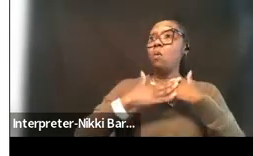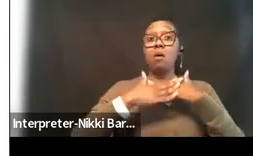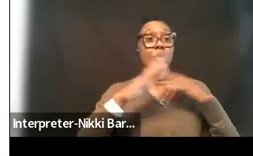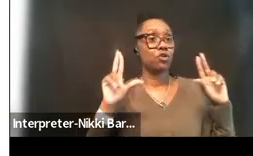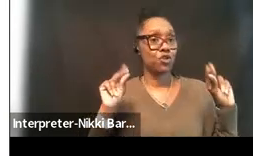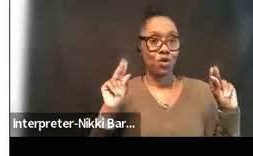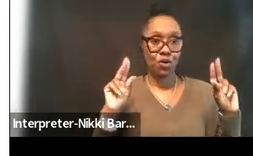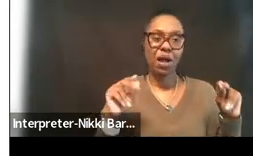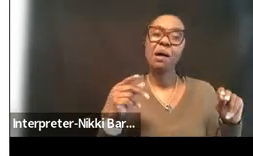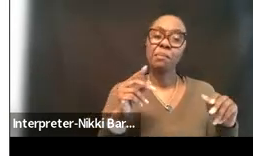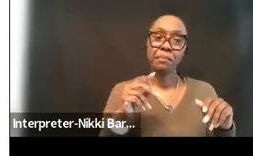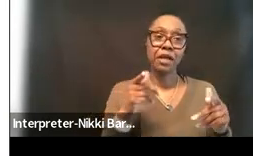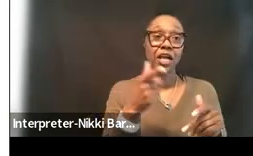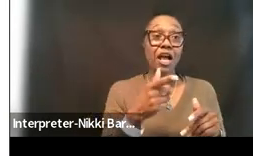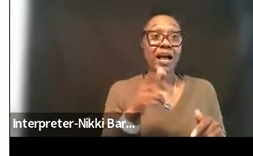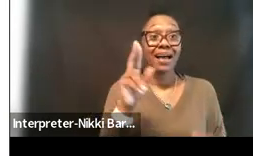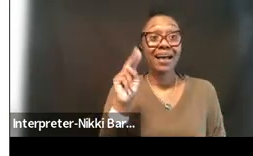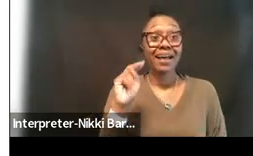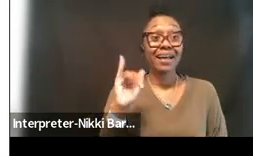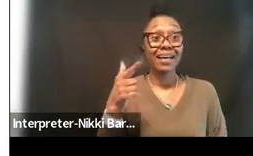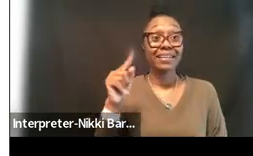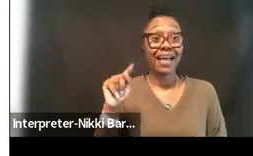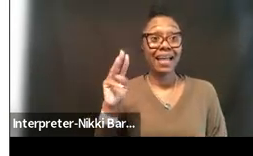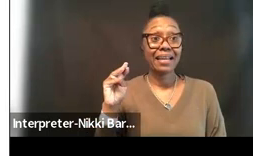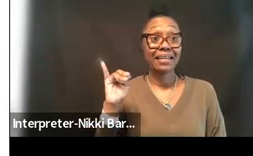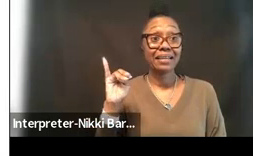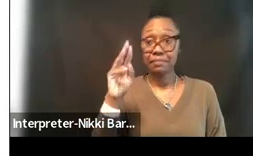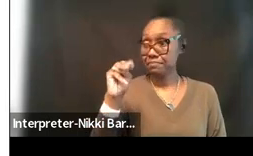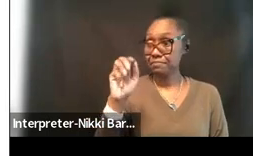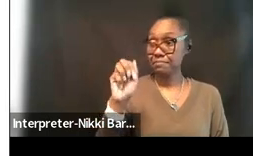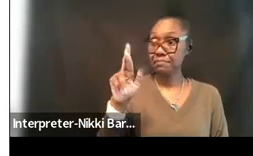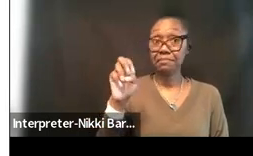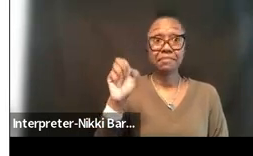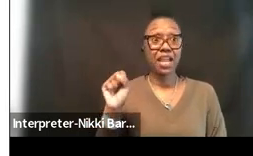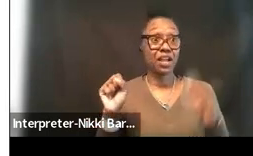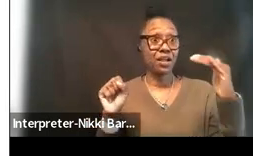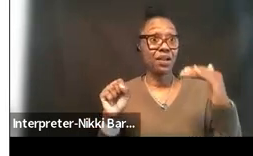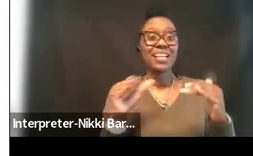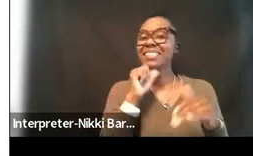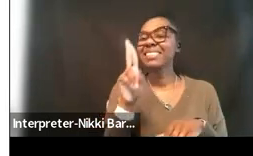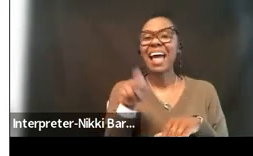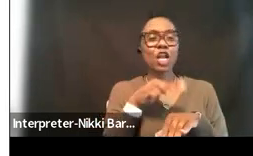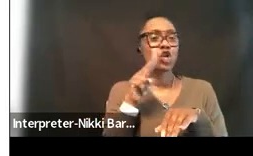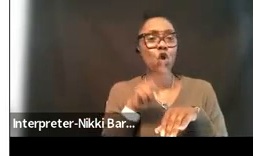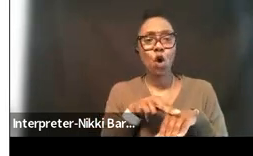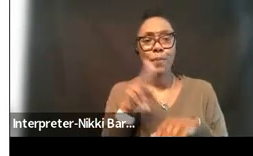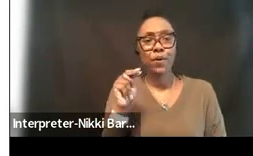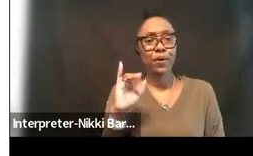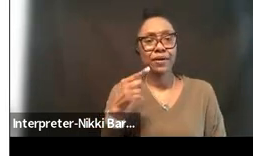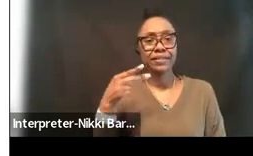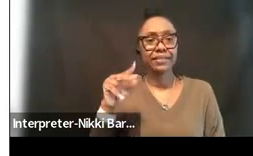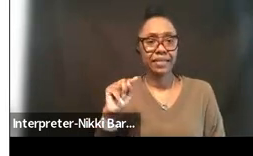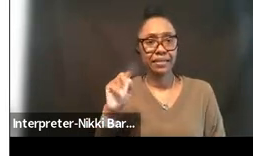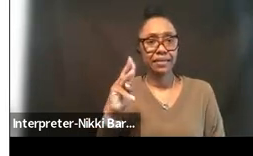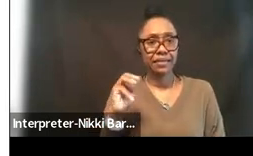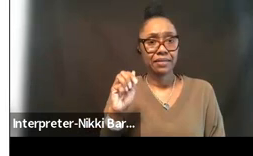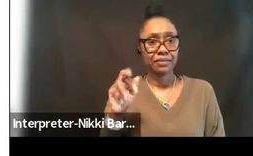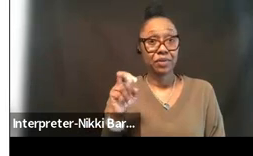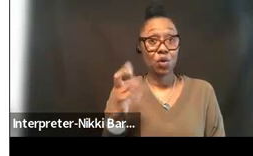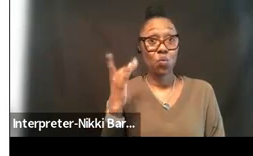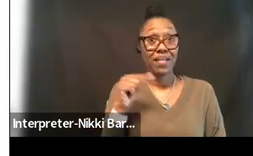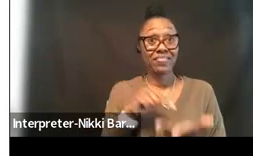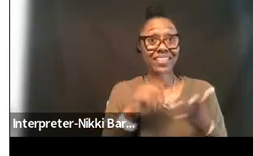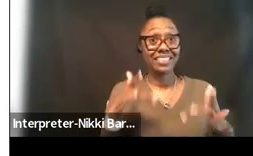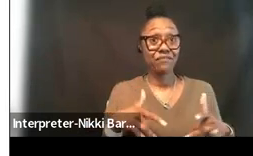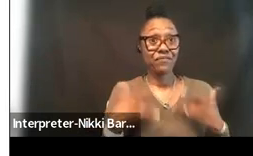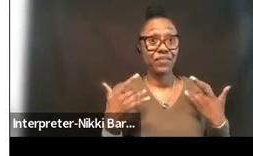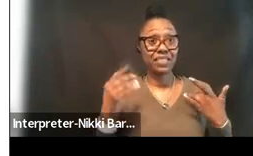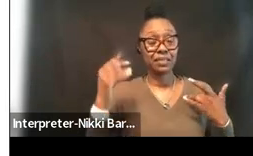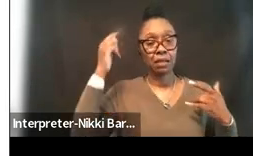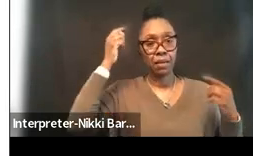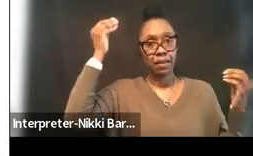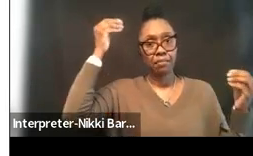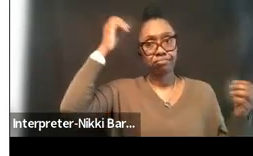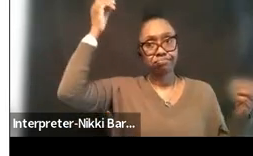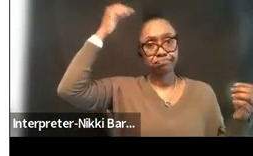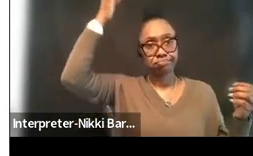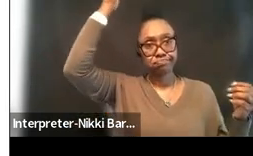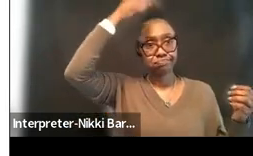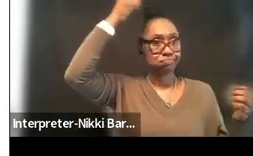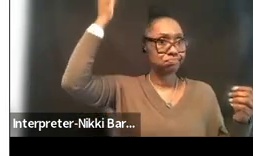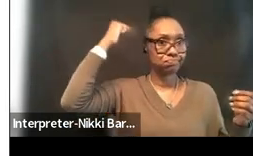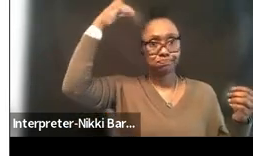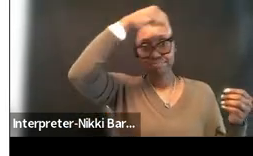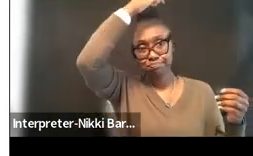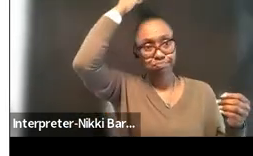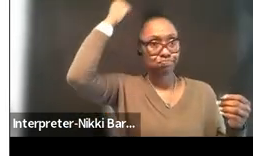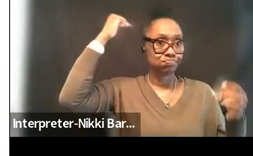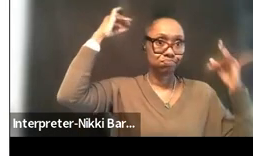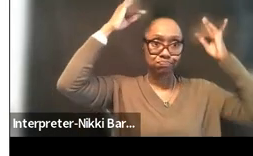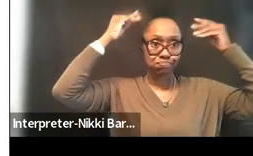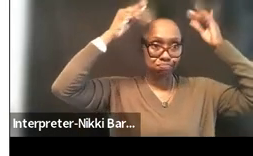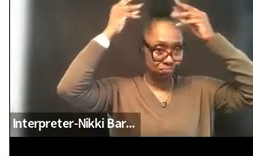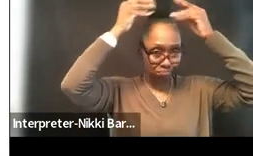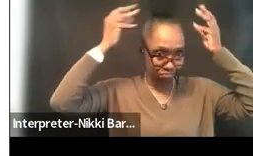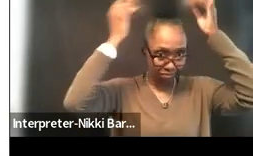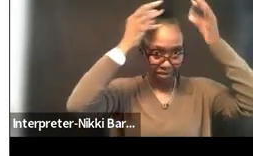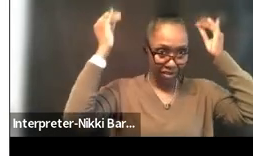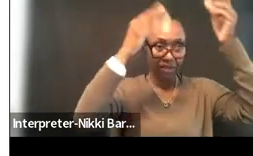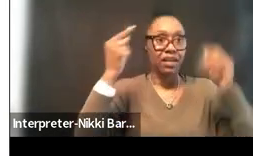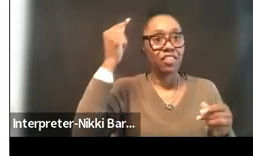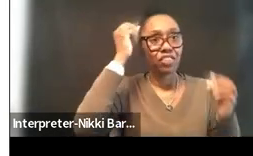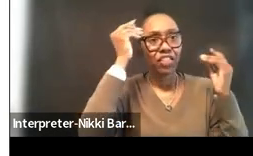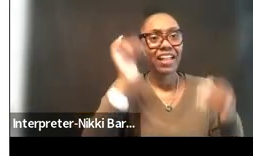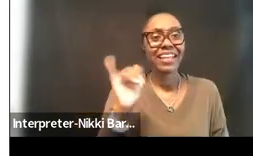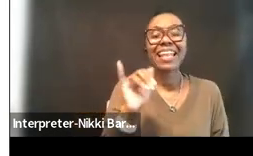And these are not our normal type of nightmares that we have, but this event is bouncing around in our brain, these type of nightmares and intrusive thoughts as I'll talk about are like an imac screen.